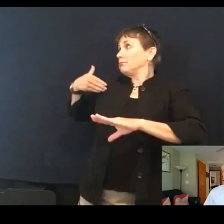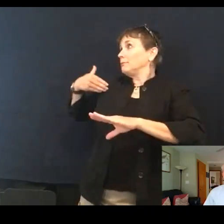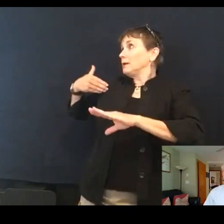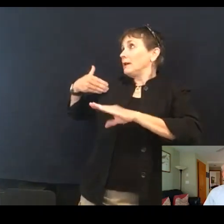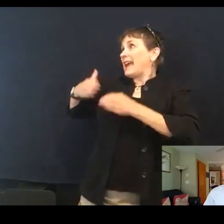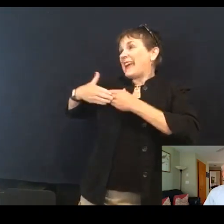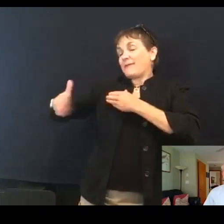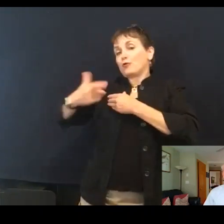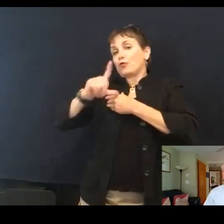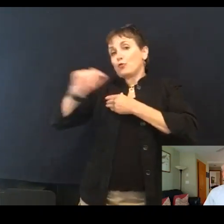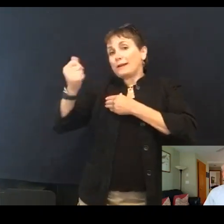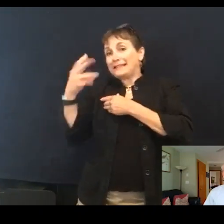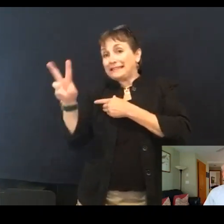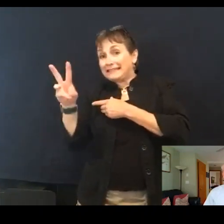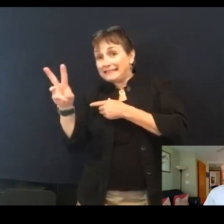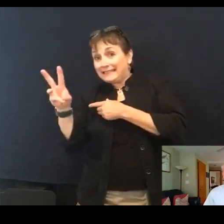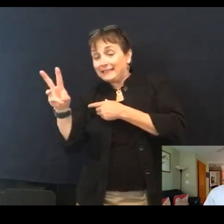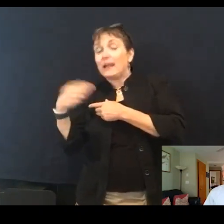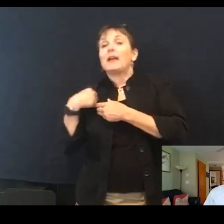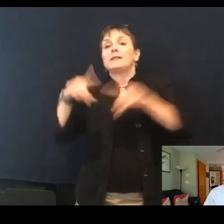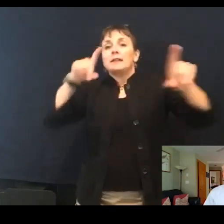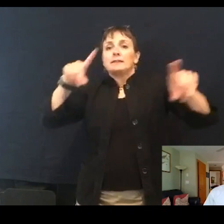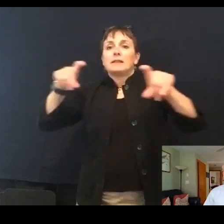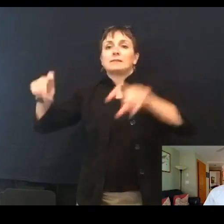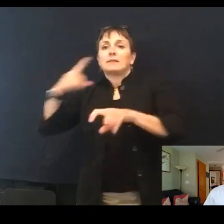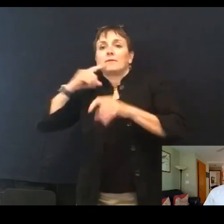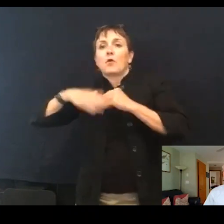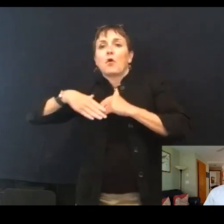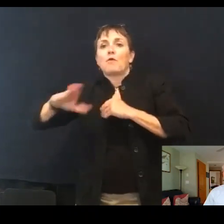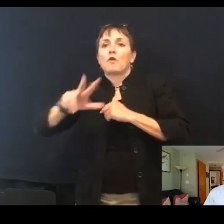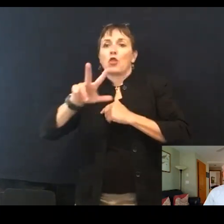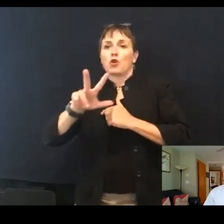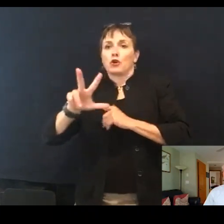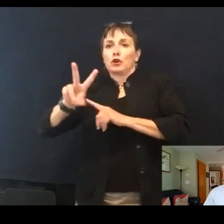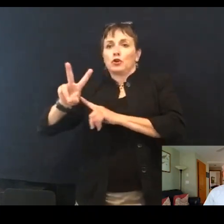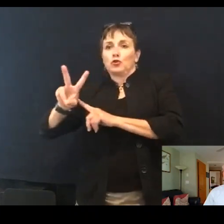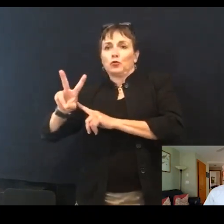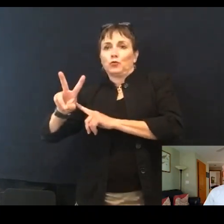that tested for more than 32 relevant genes.